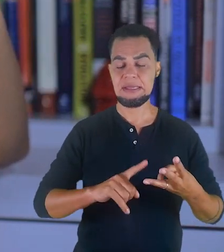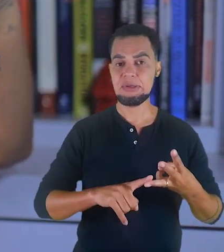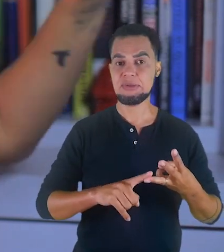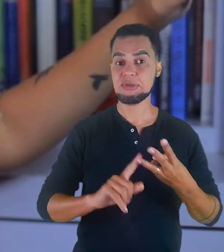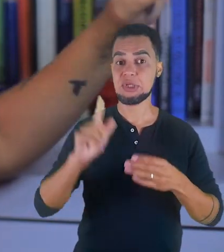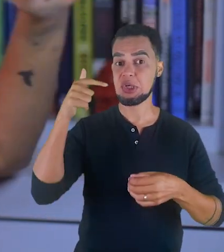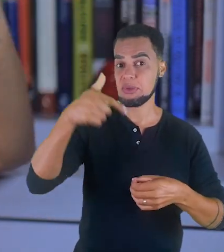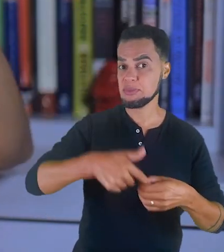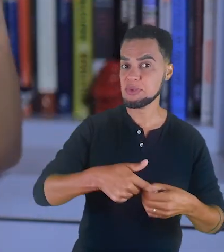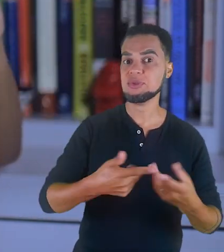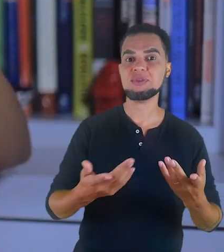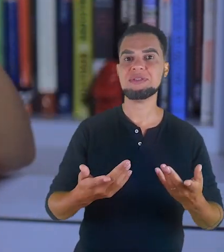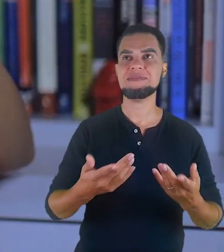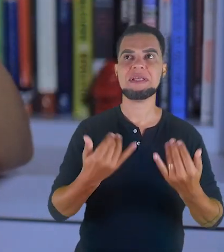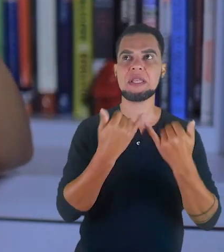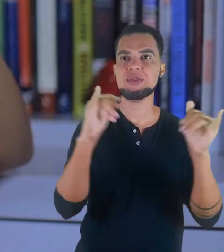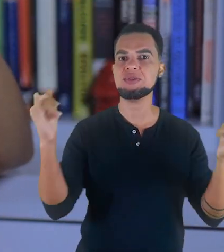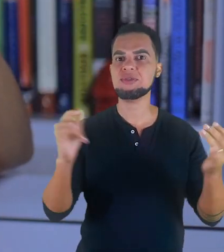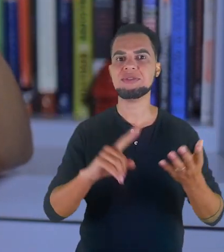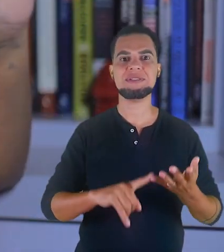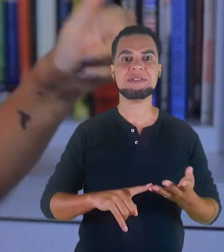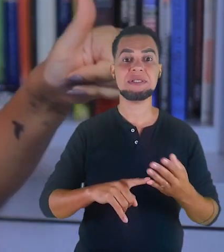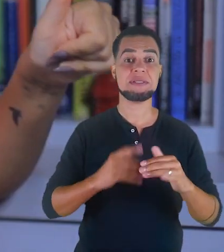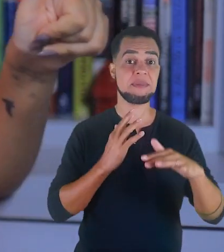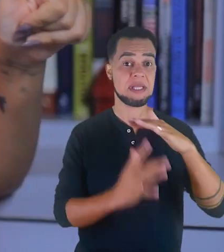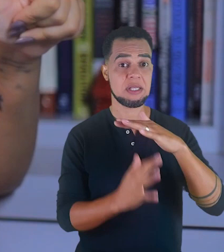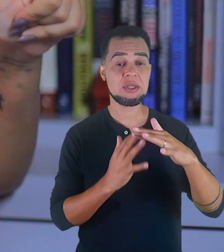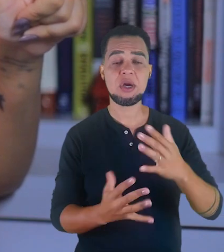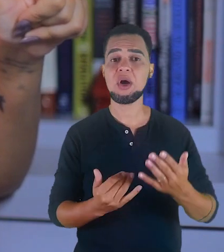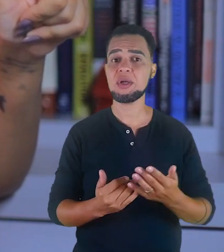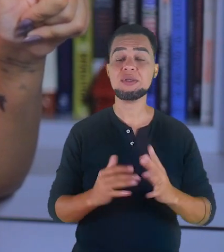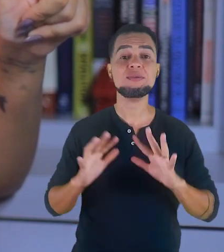the issues of fuel for energy. It affects migration flow,